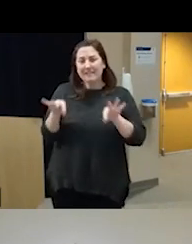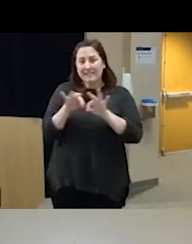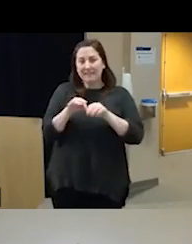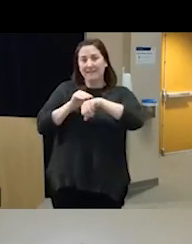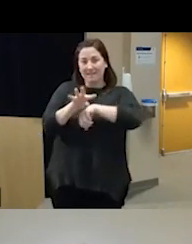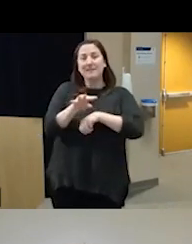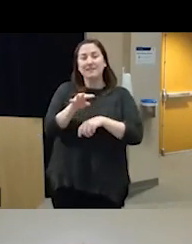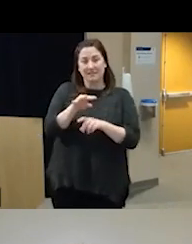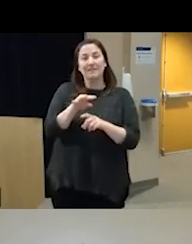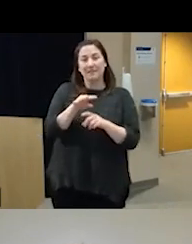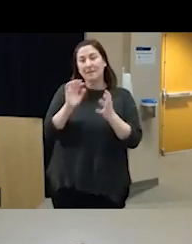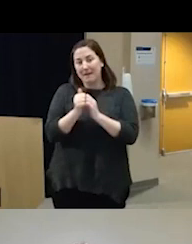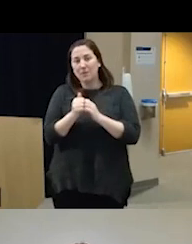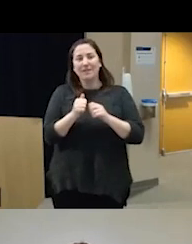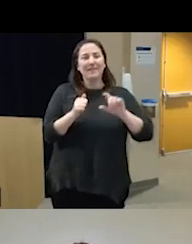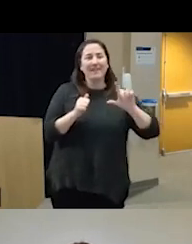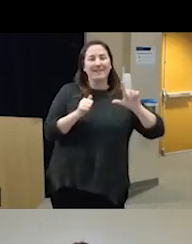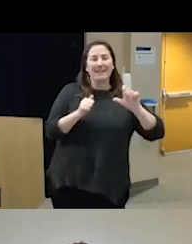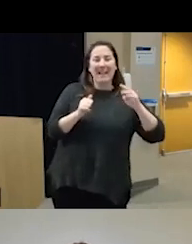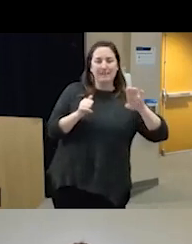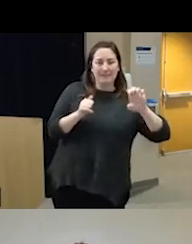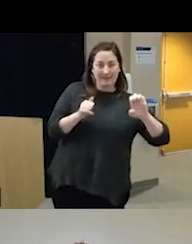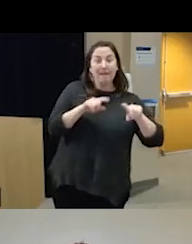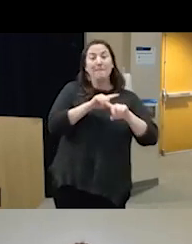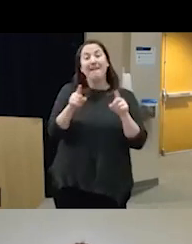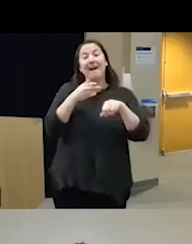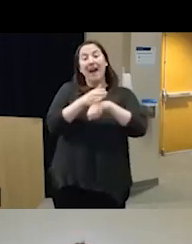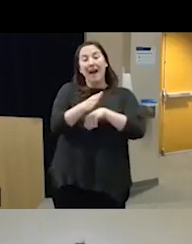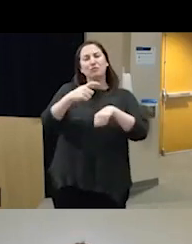to a lanzapine but after a lag time of about four to six weeks.